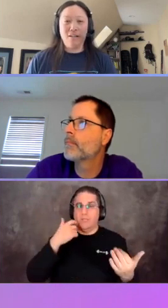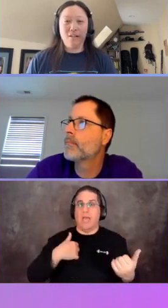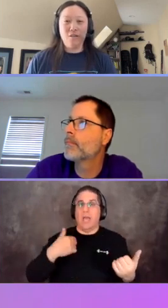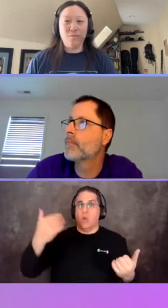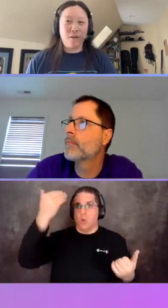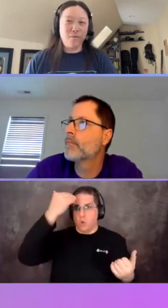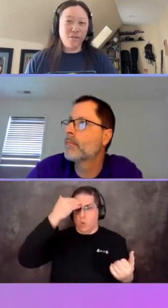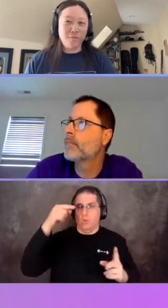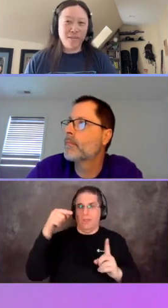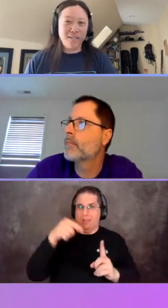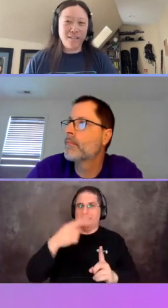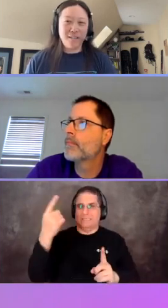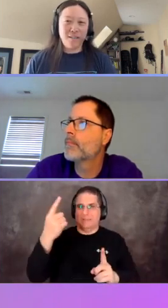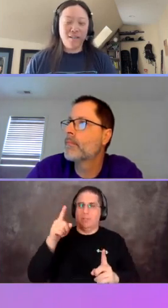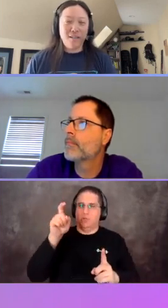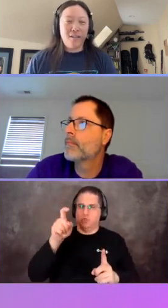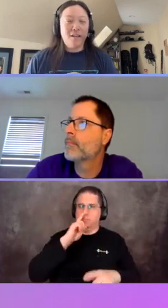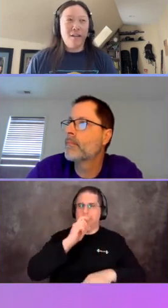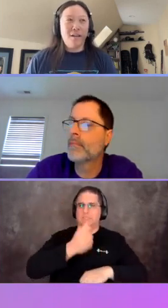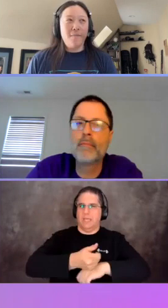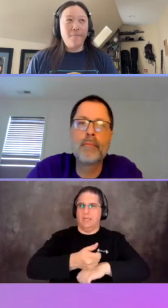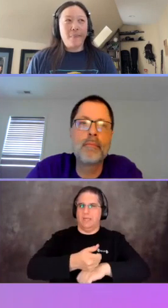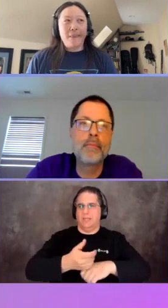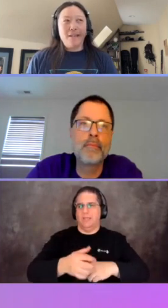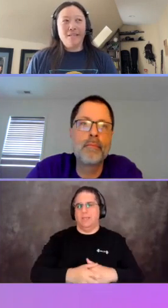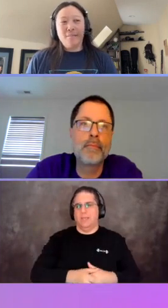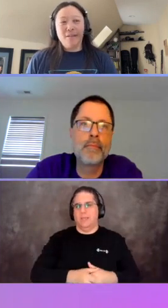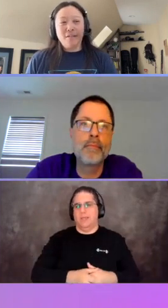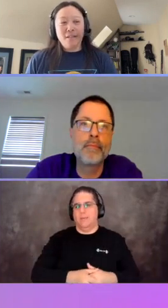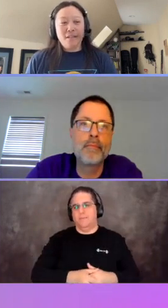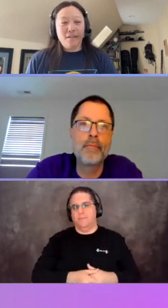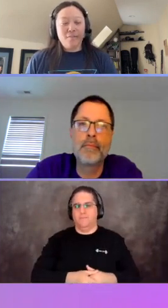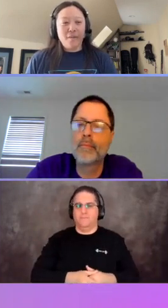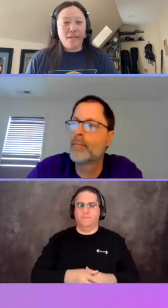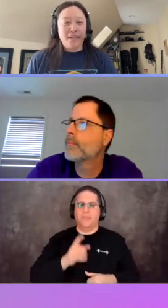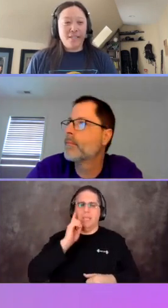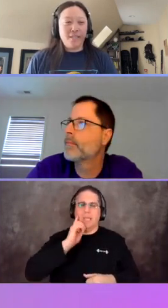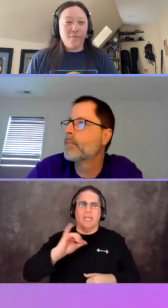usage. [Host Tilly] You are rocking